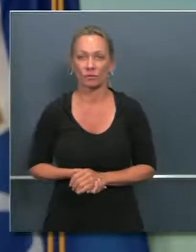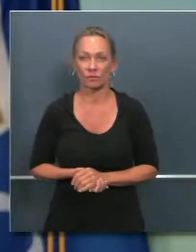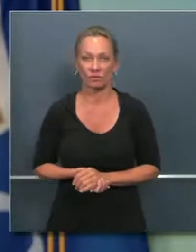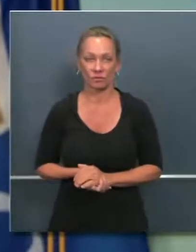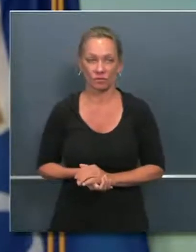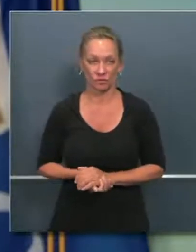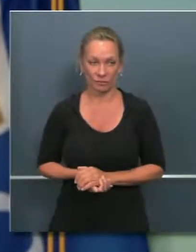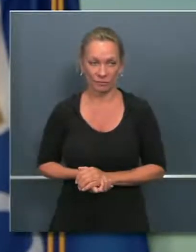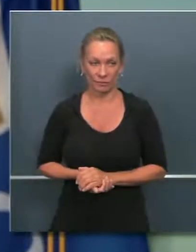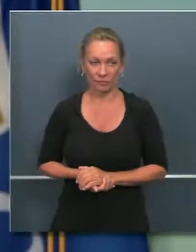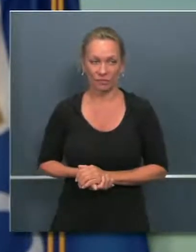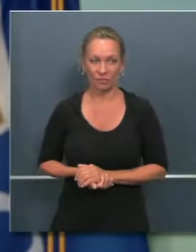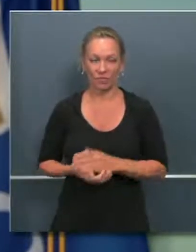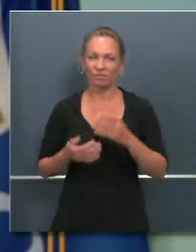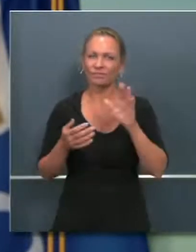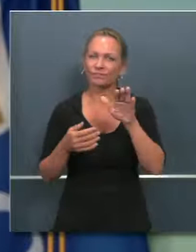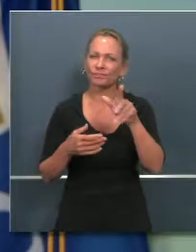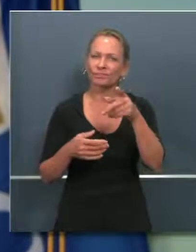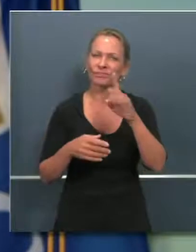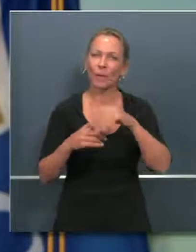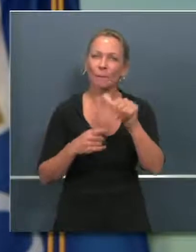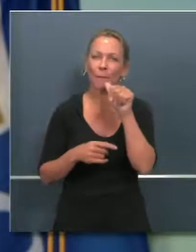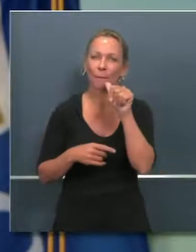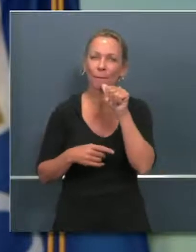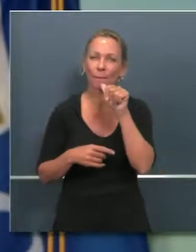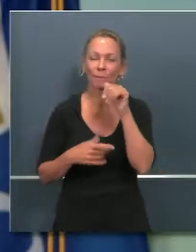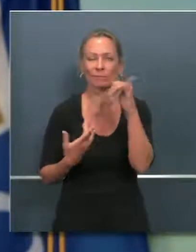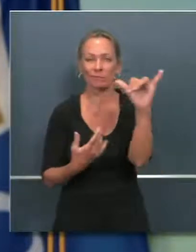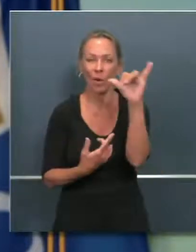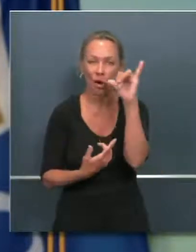of Imperial County another stay at home order is still in place how do you want them to be more